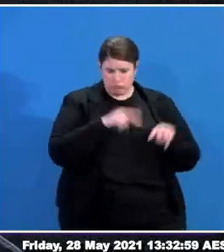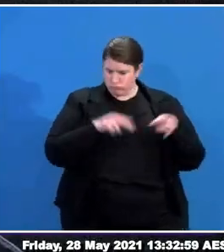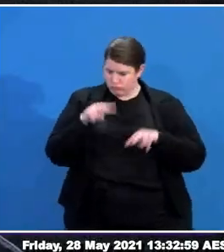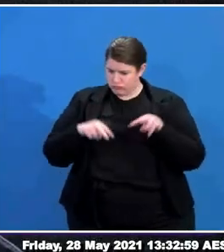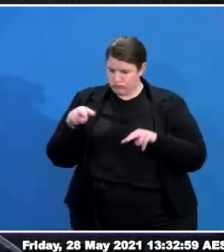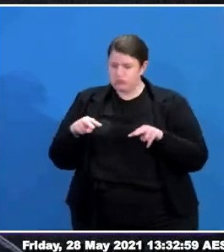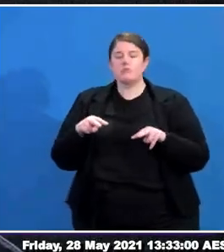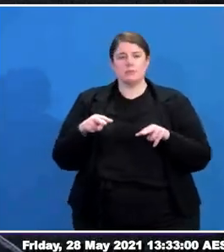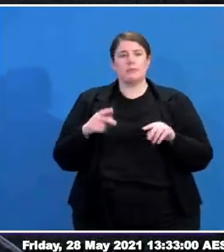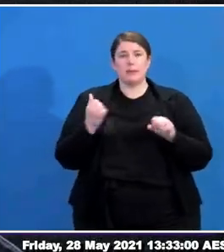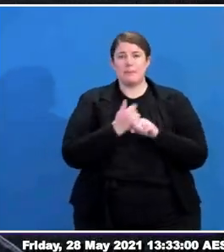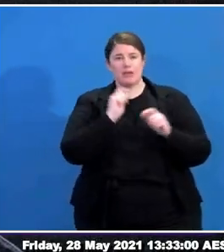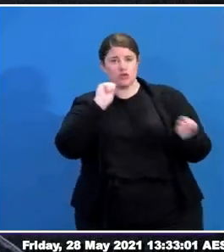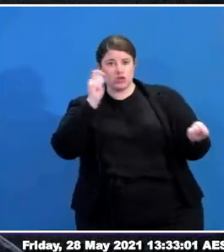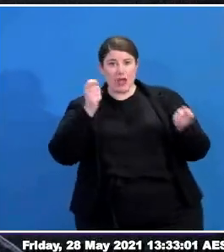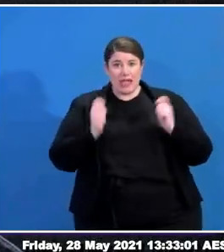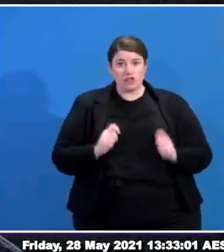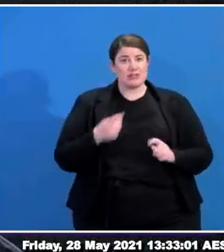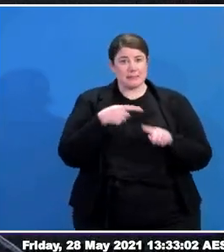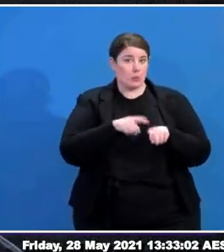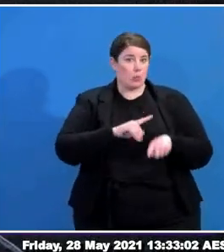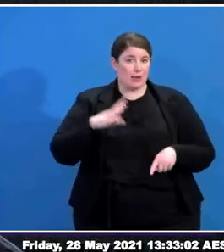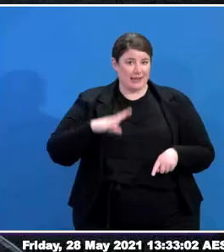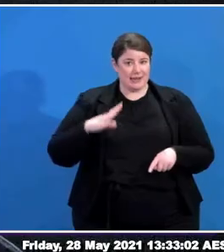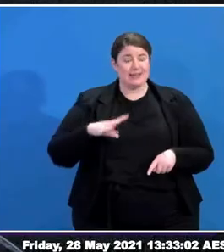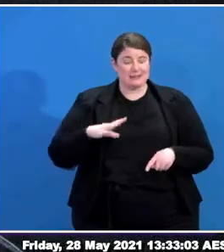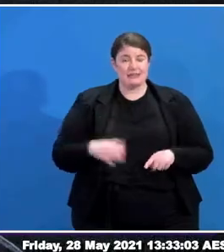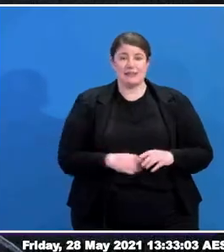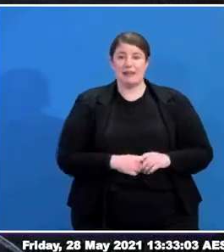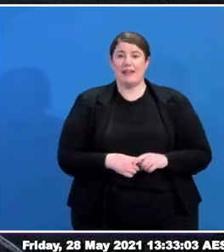We make any necessary adjustments to the roster of care, and we use that